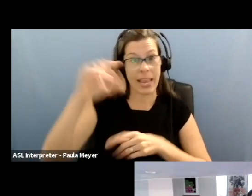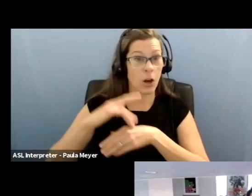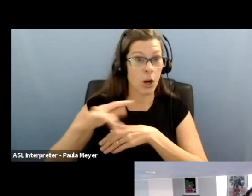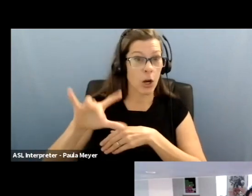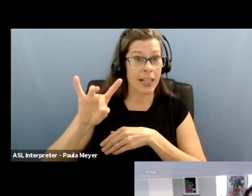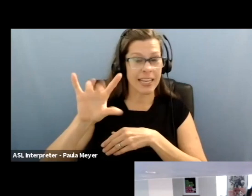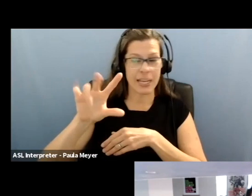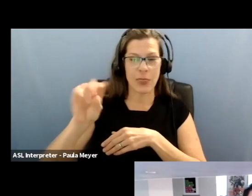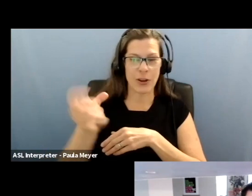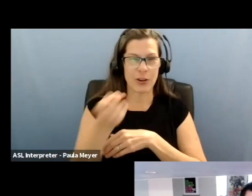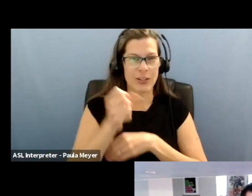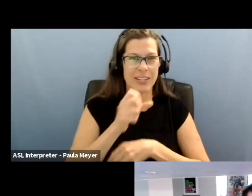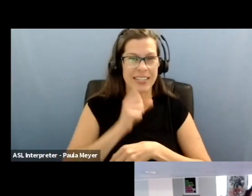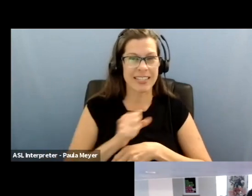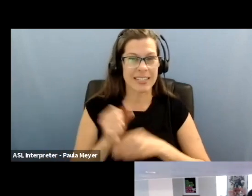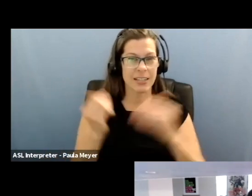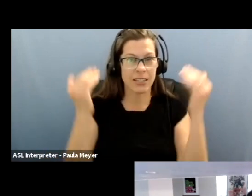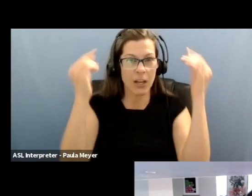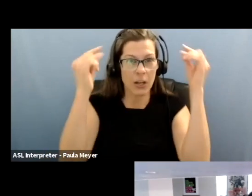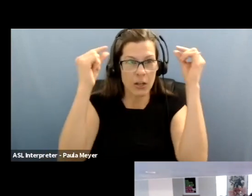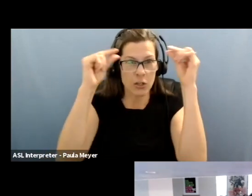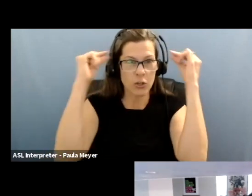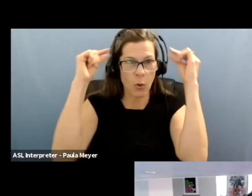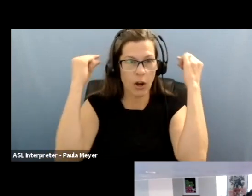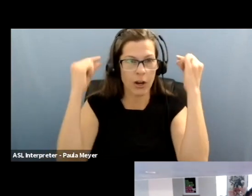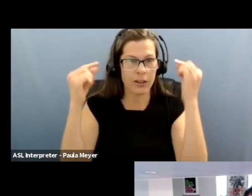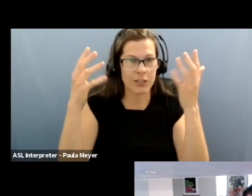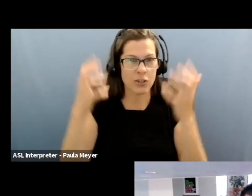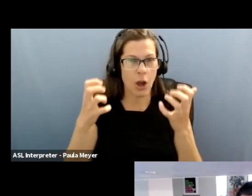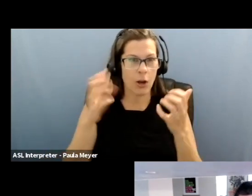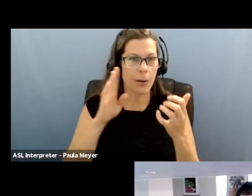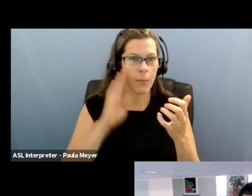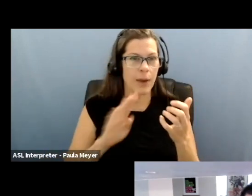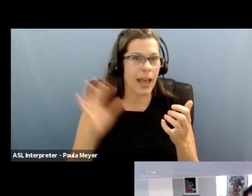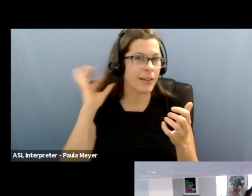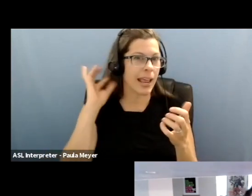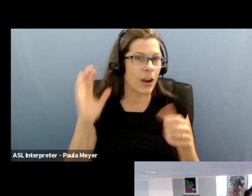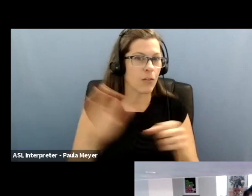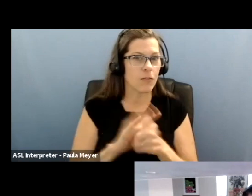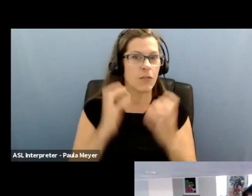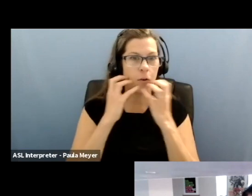I have short, dark brown hair and a full beard, approximately one inch long.